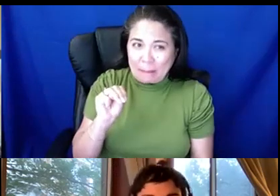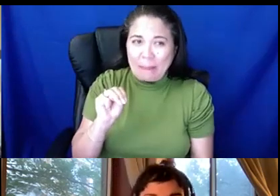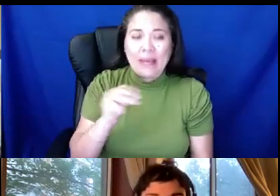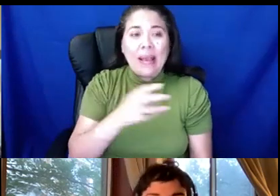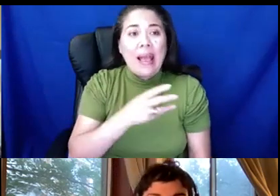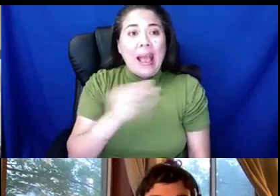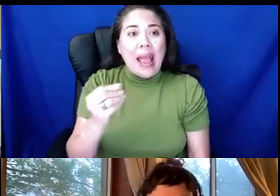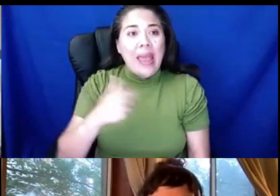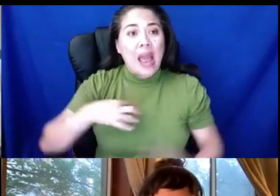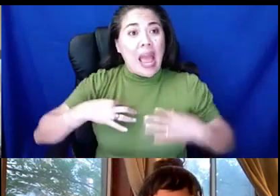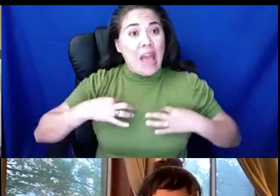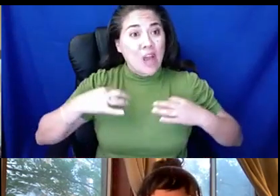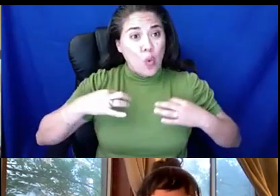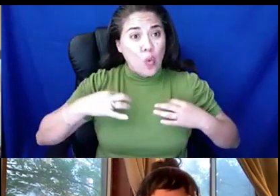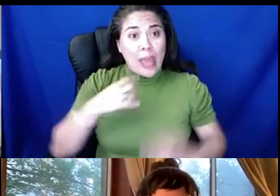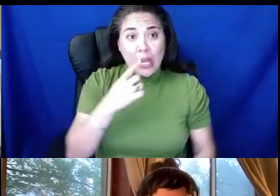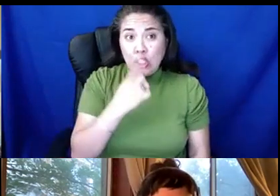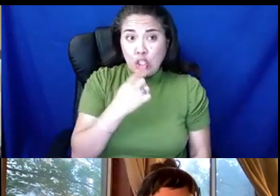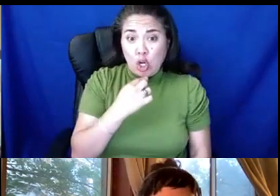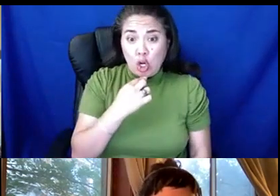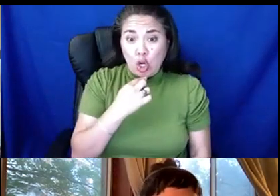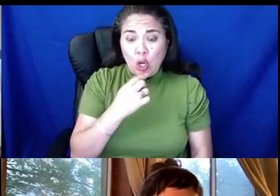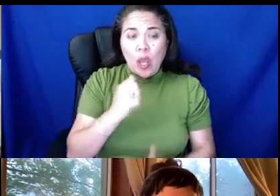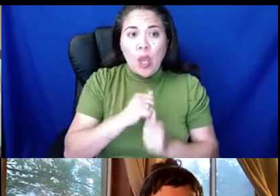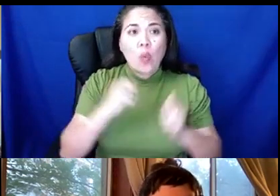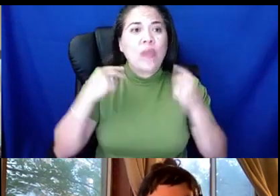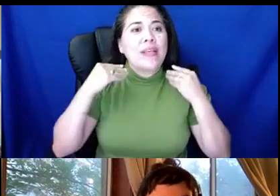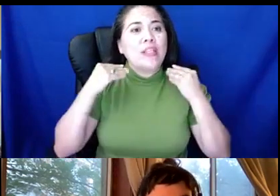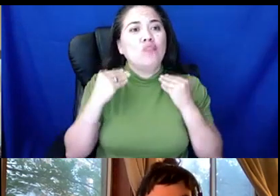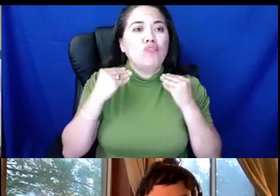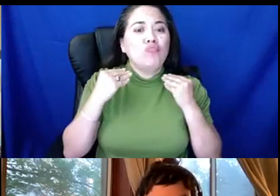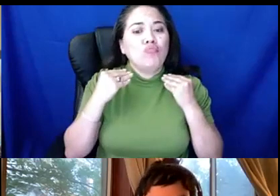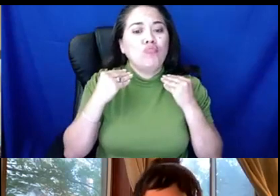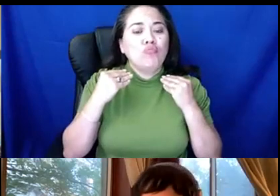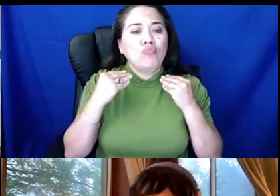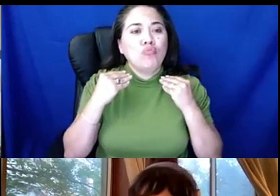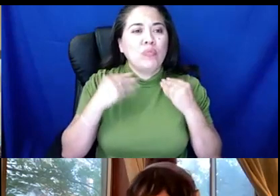Leslie McIntosh: i'm wearing a red shirt with these white. Leslie McIntosh: This whitish design on it.